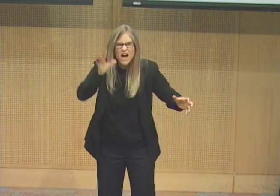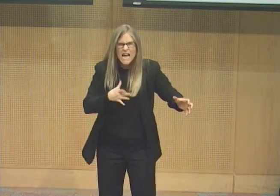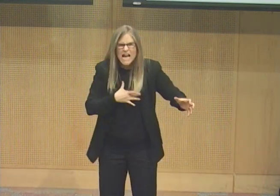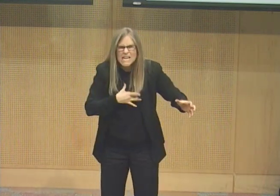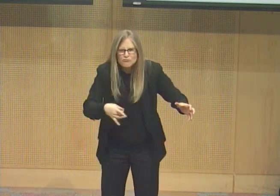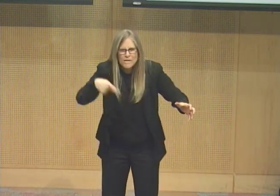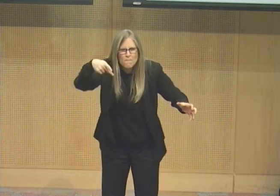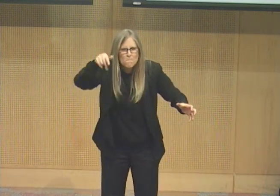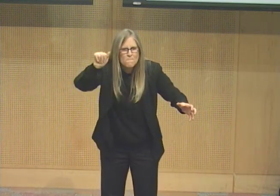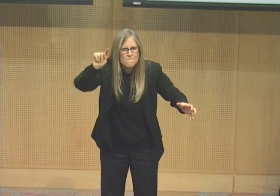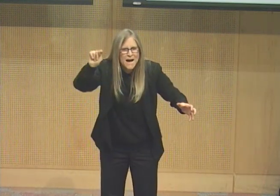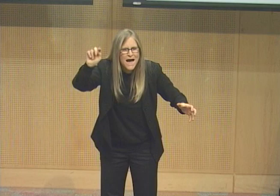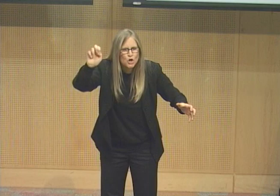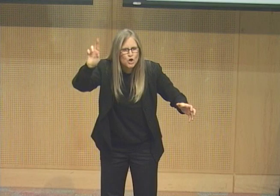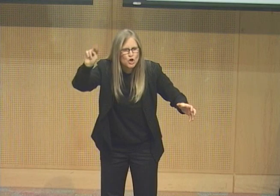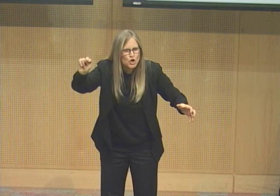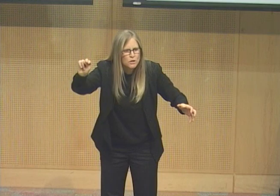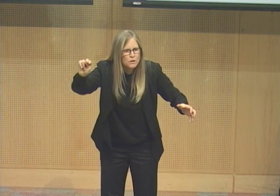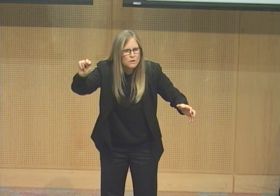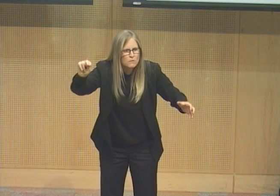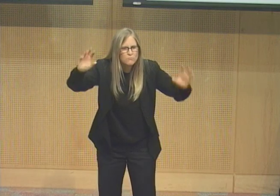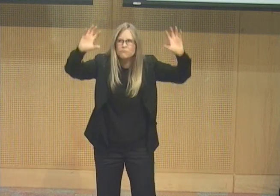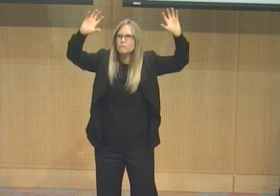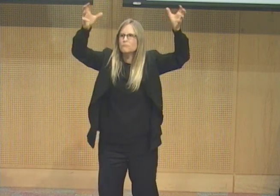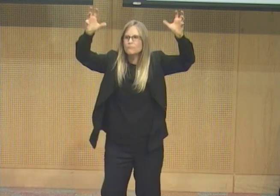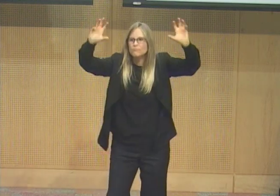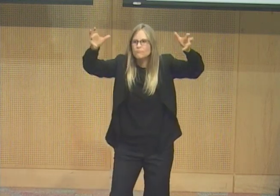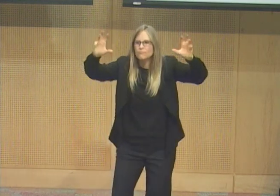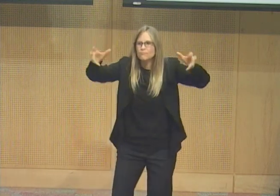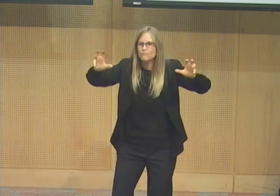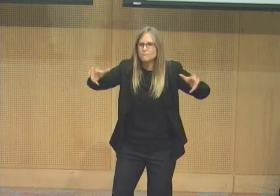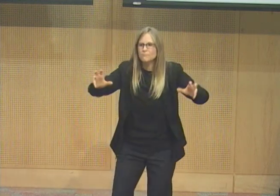These words naturally formed their own pattern